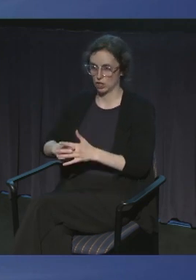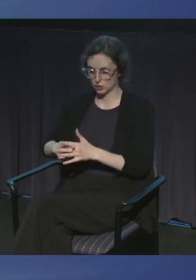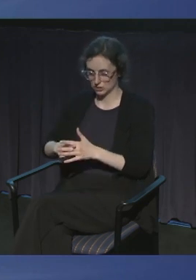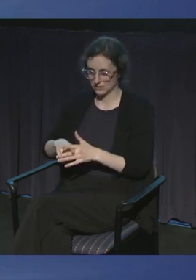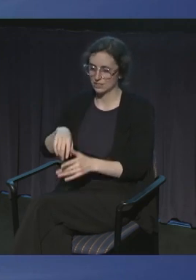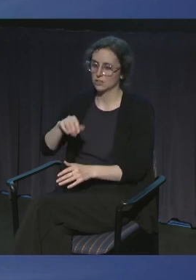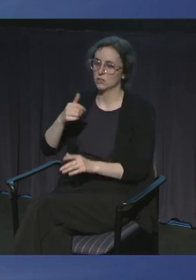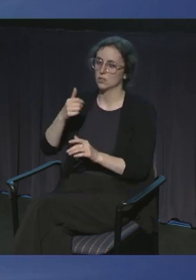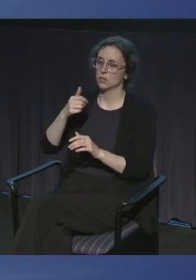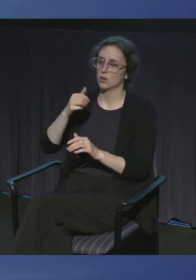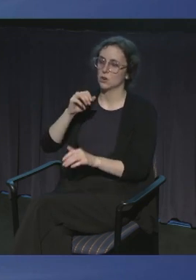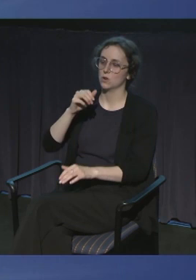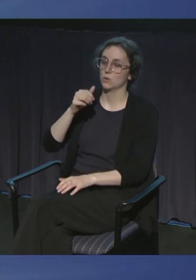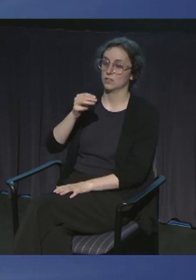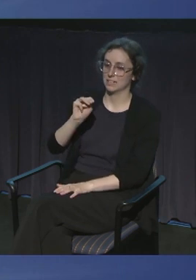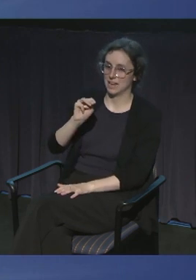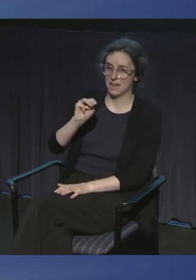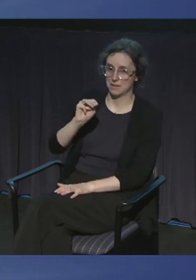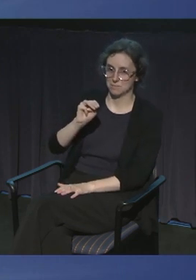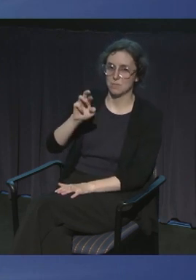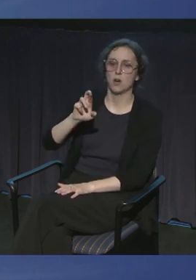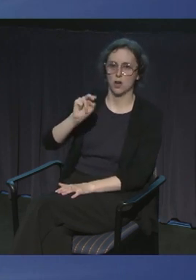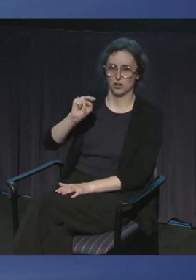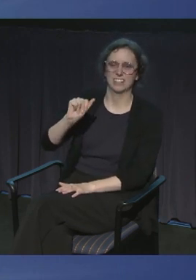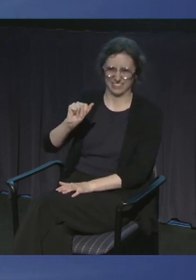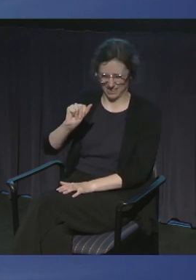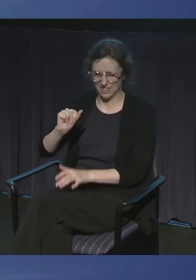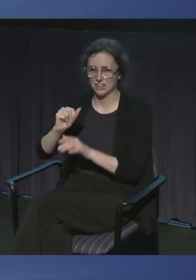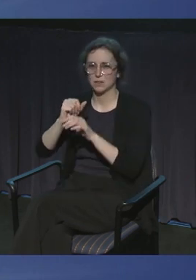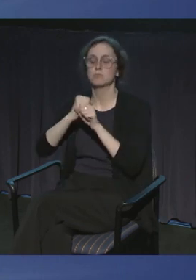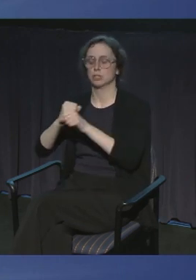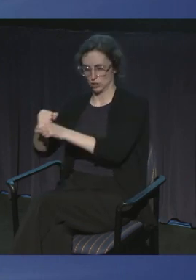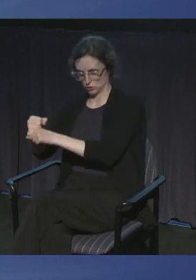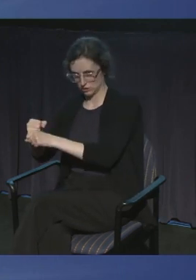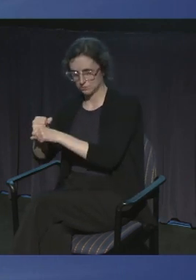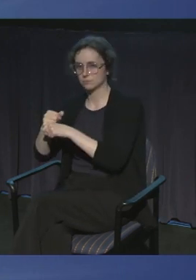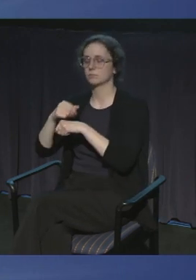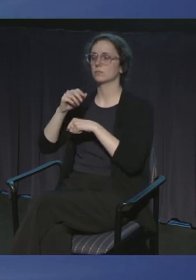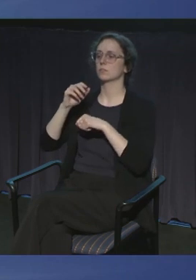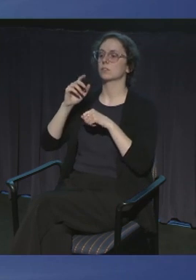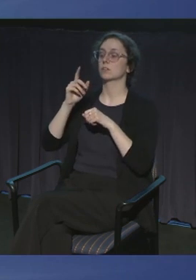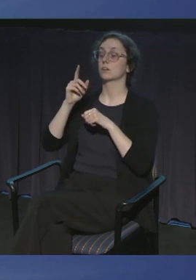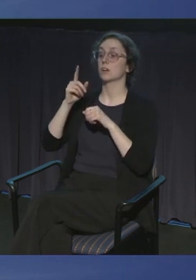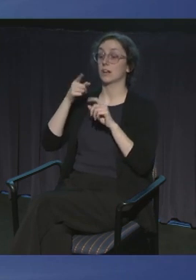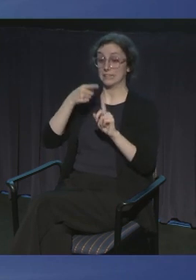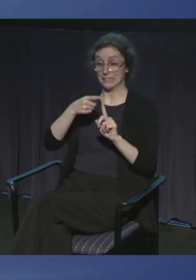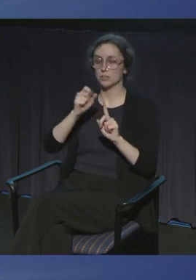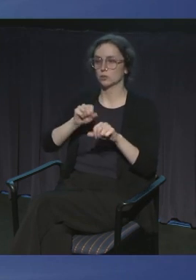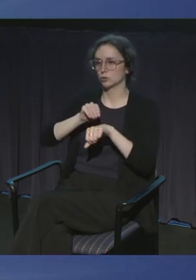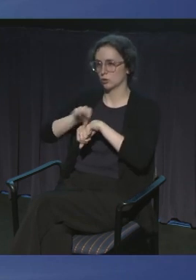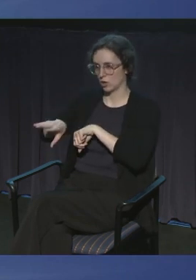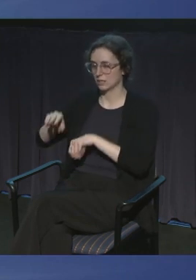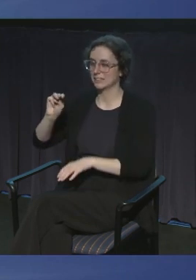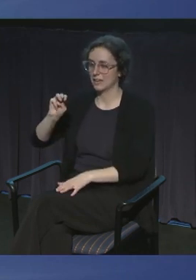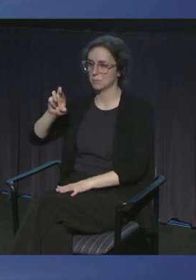MESSAGE, MRNA PRODUCTION. AND